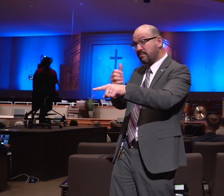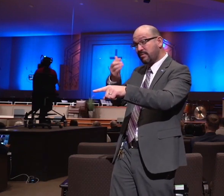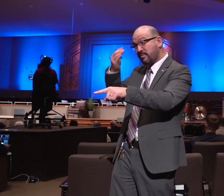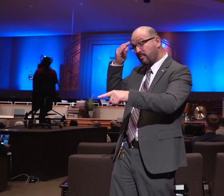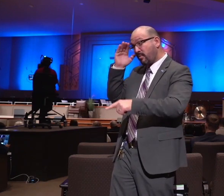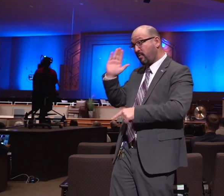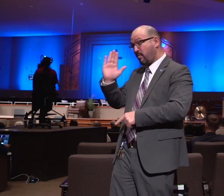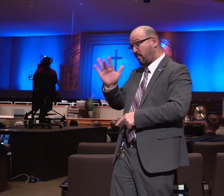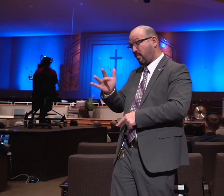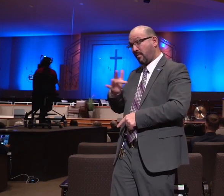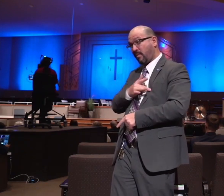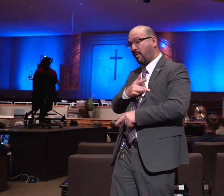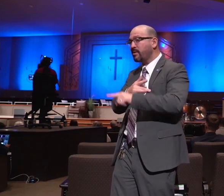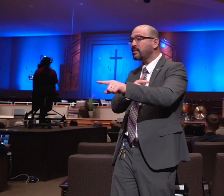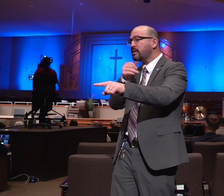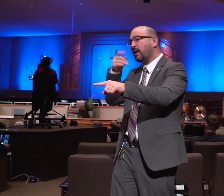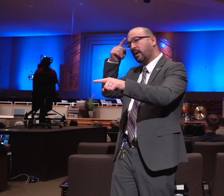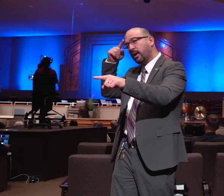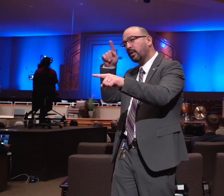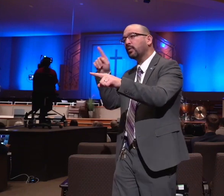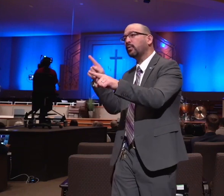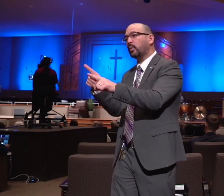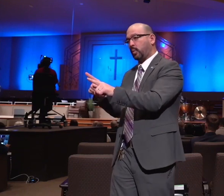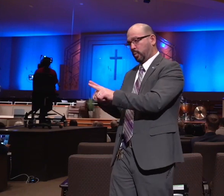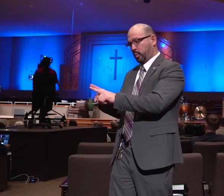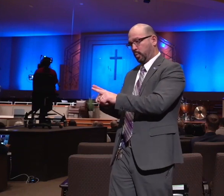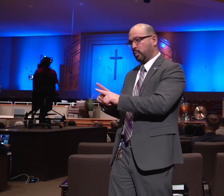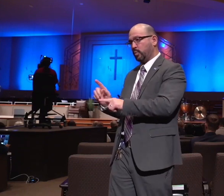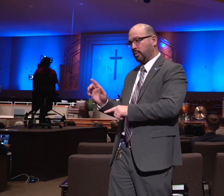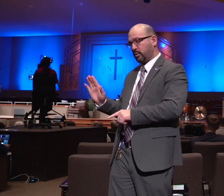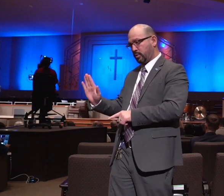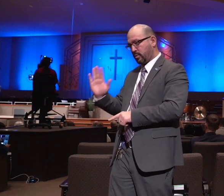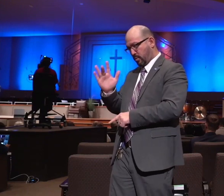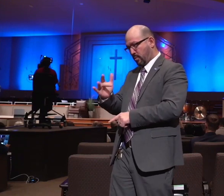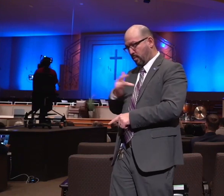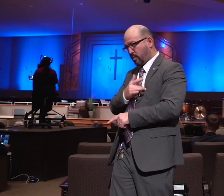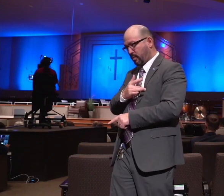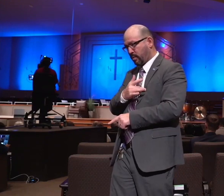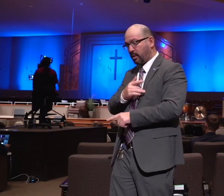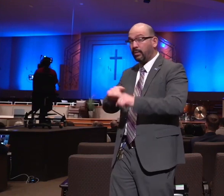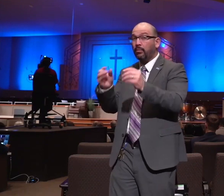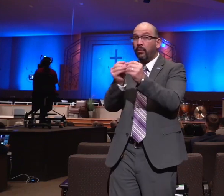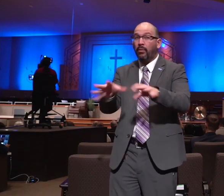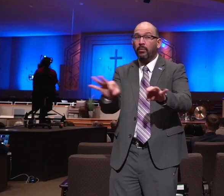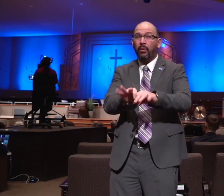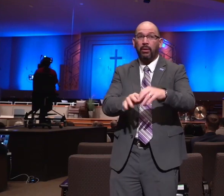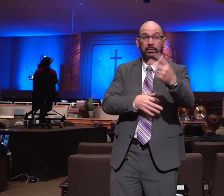hey what is God's heart